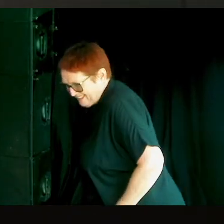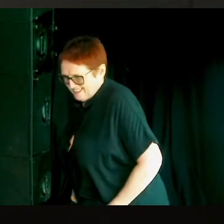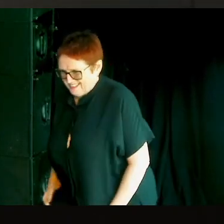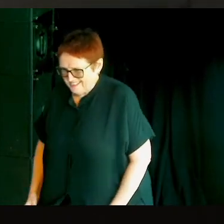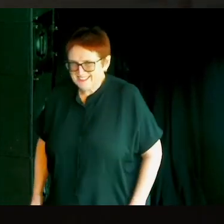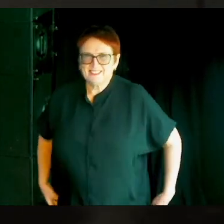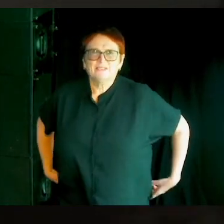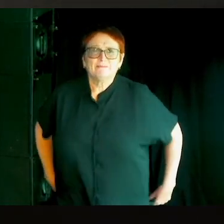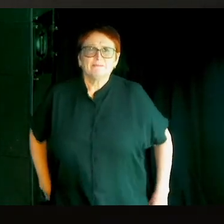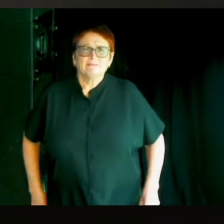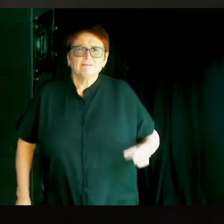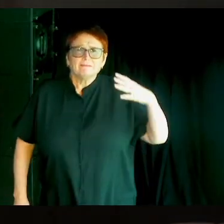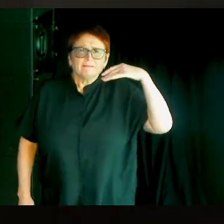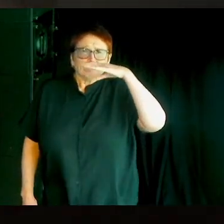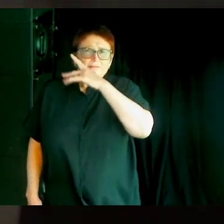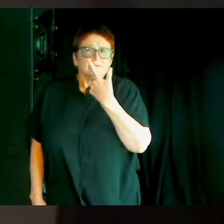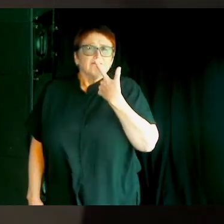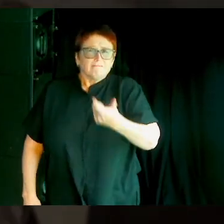it smells so good so that's the smell that you want